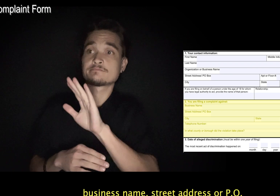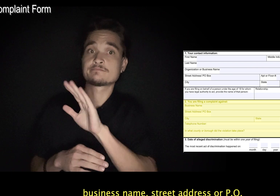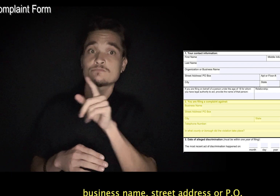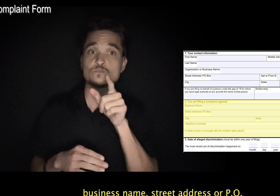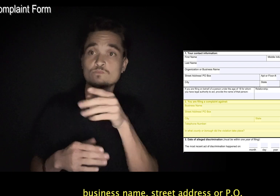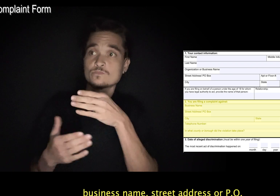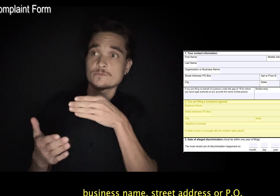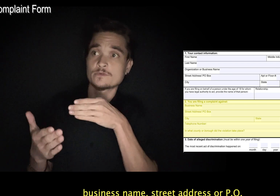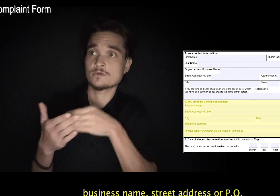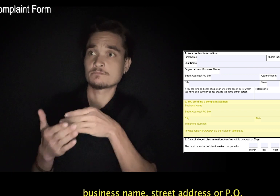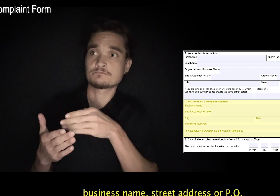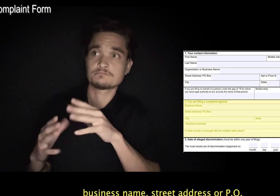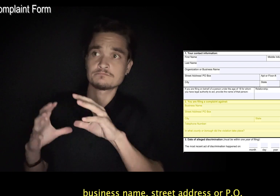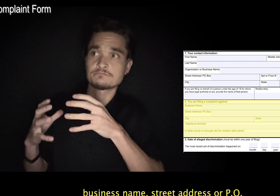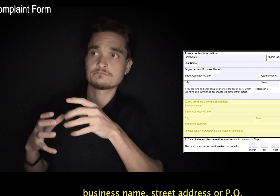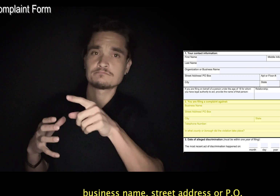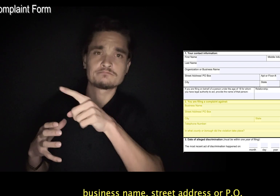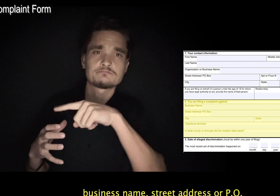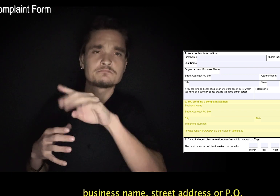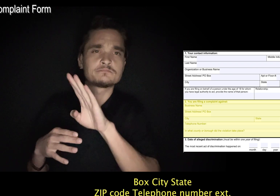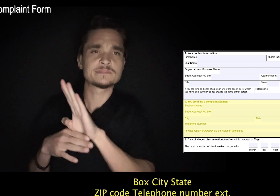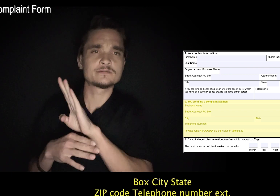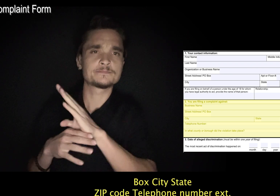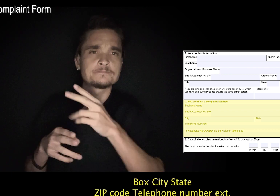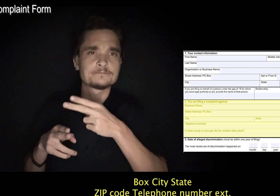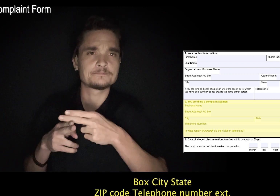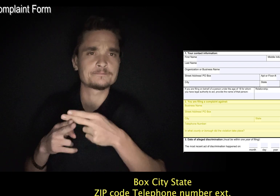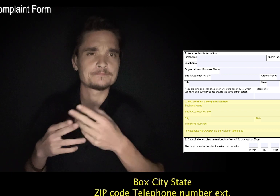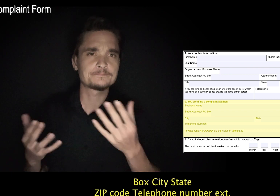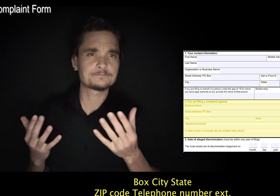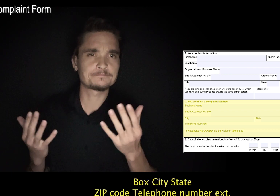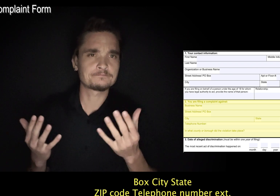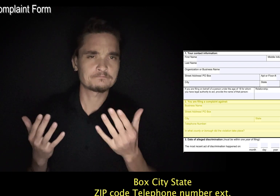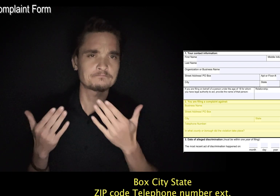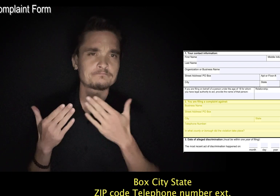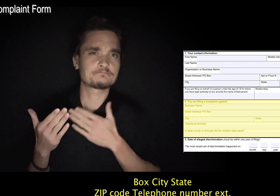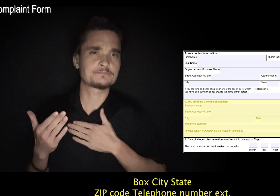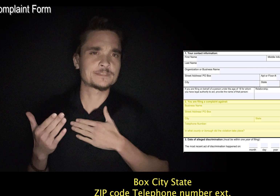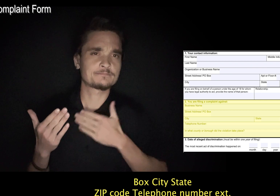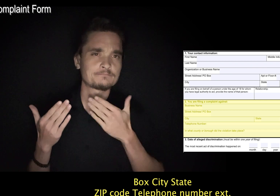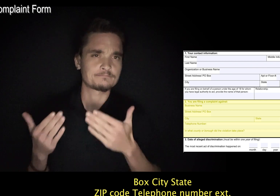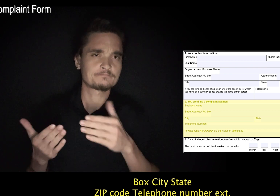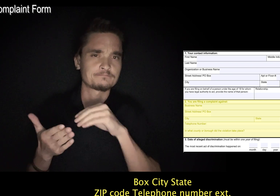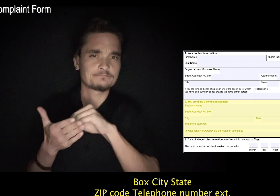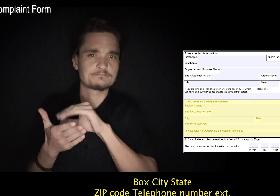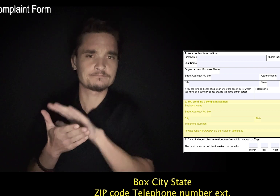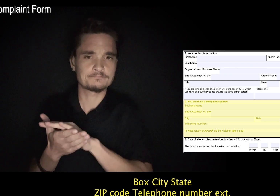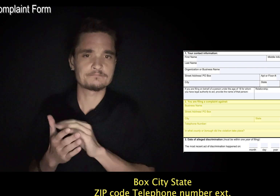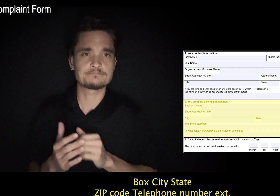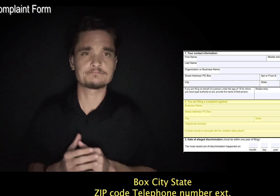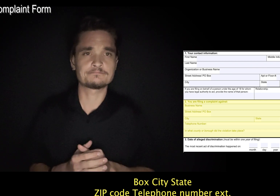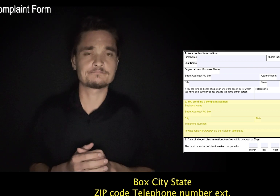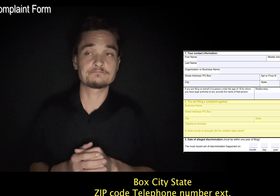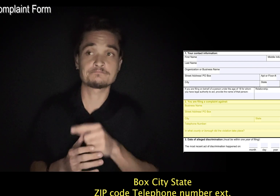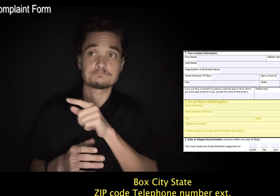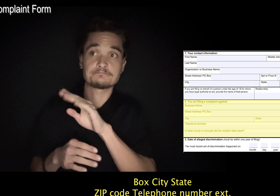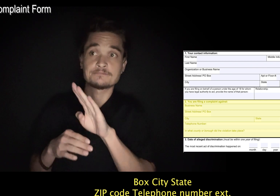business name, street address or P.O. Box City State ZIP code Telephone number ext.